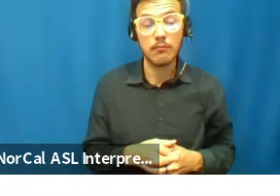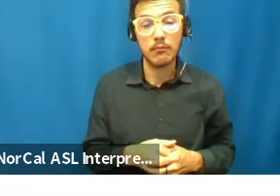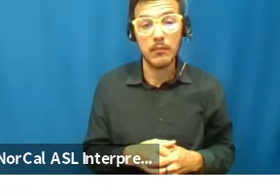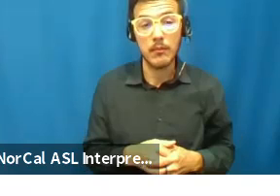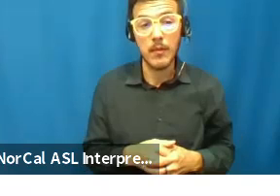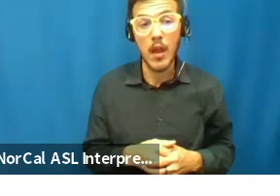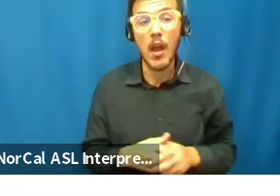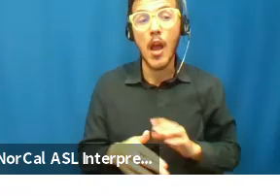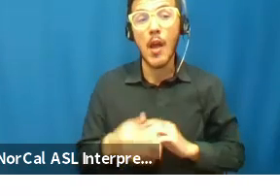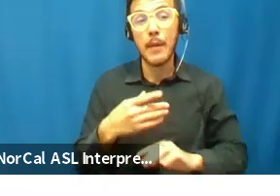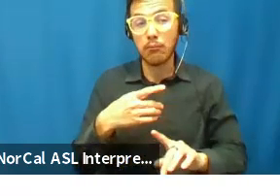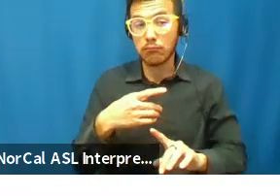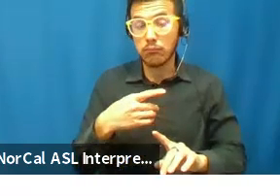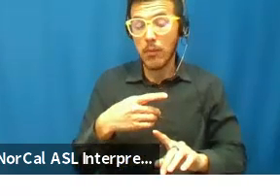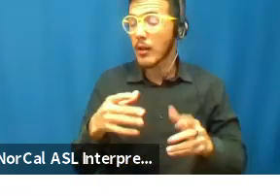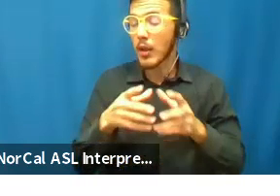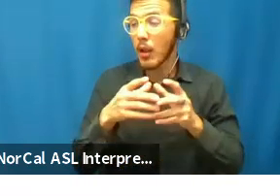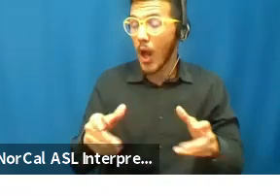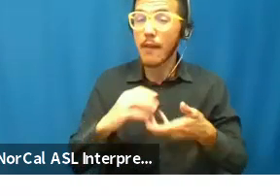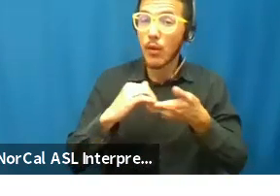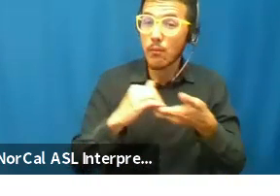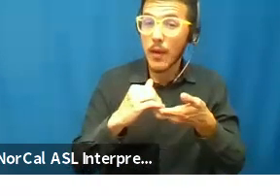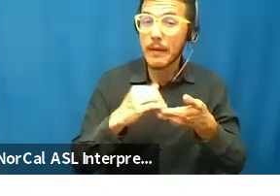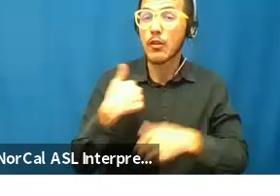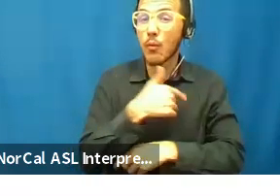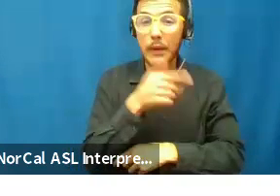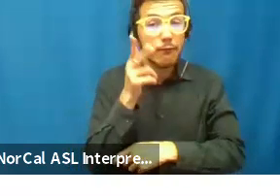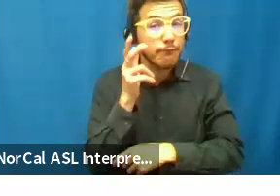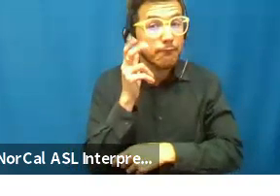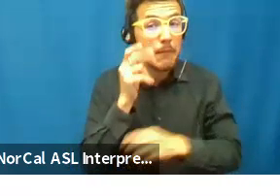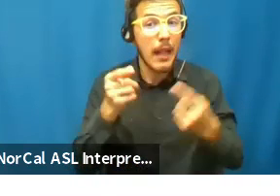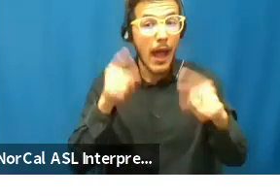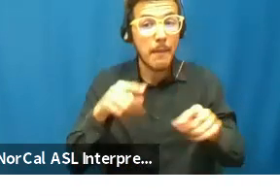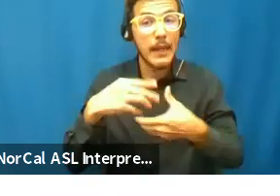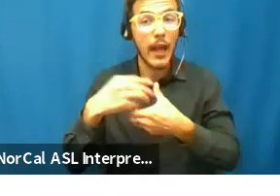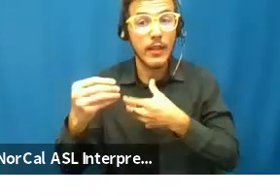a lot of collaboration going on outside of the organization. And the most common groups that we